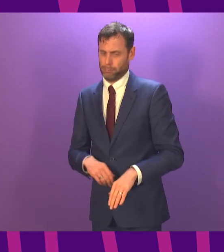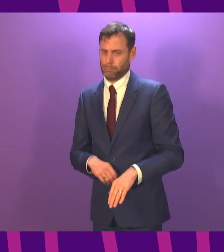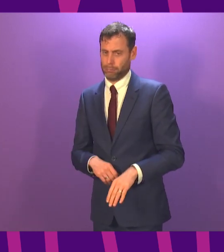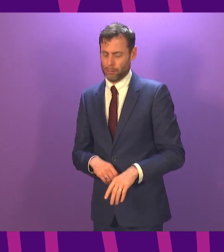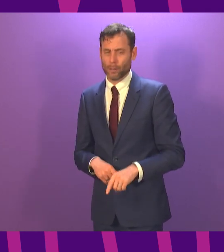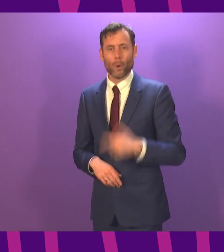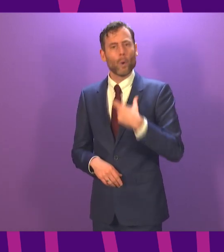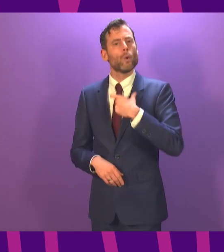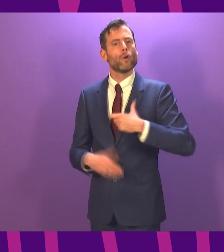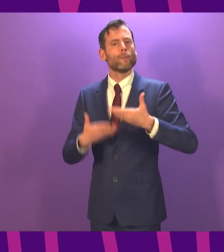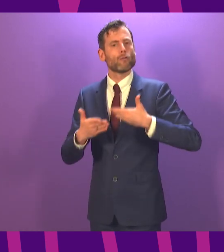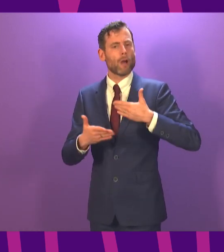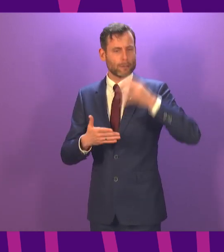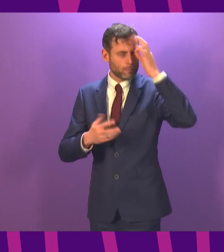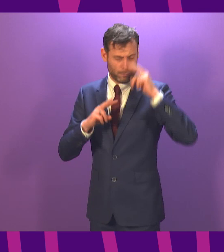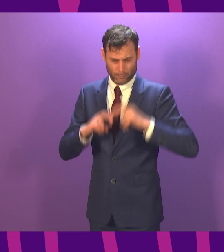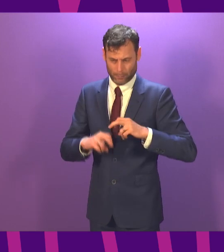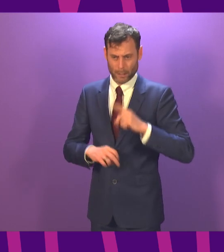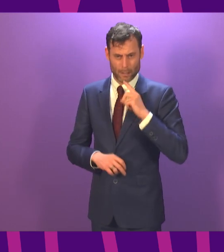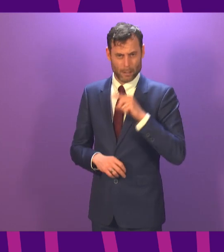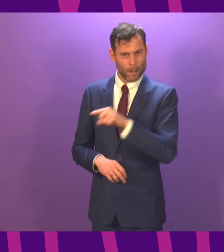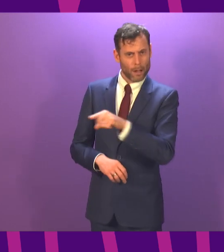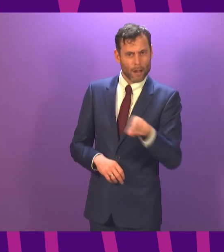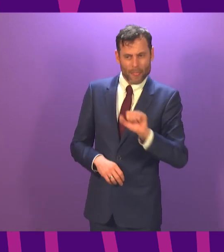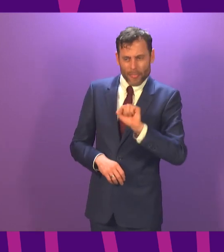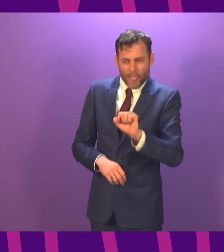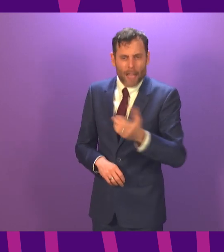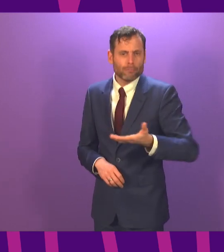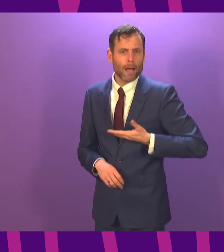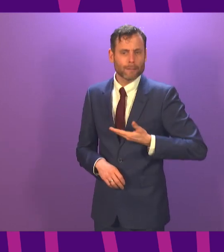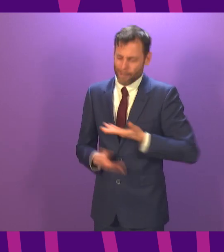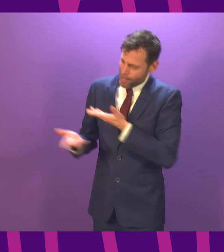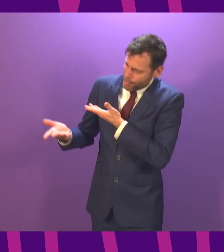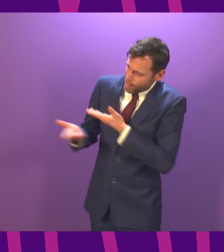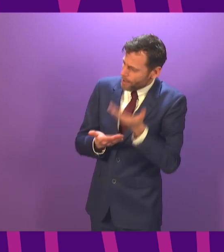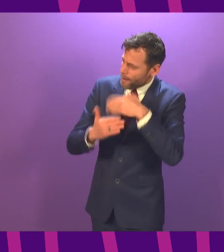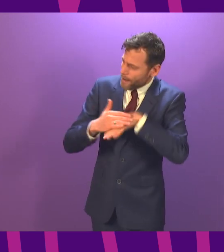abuses of older people in care homes. Why has the Scottish Government ignored the commission’s